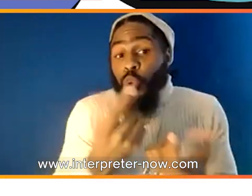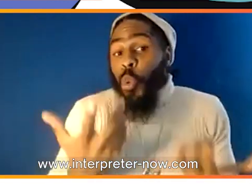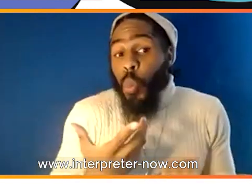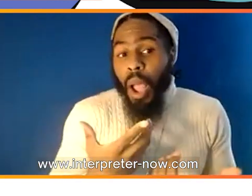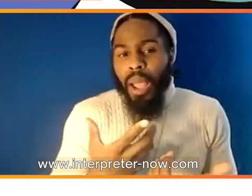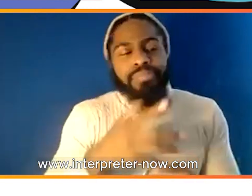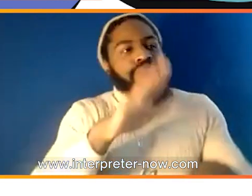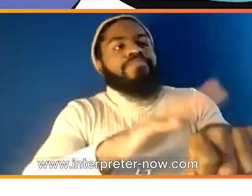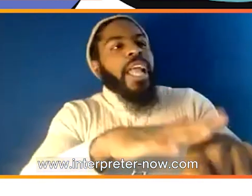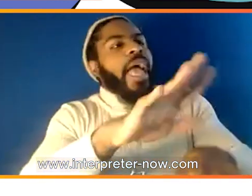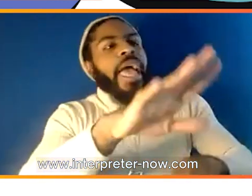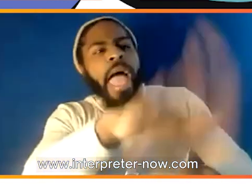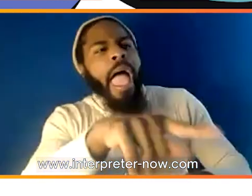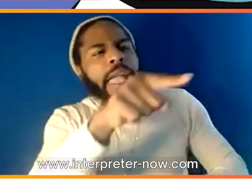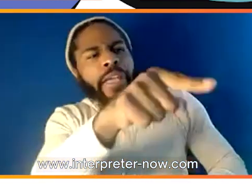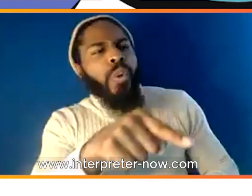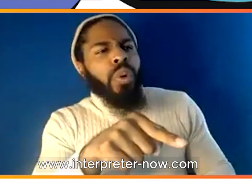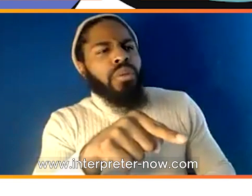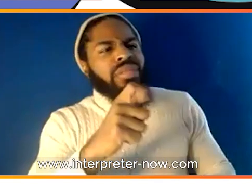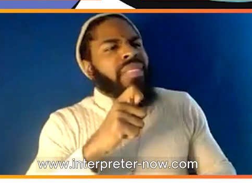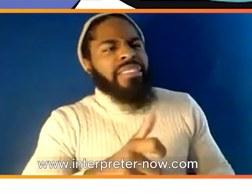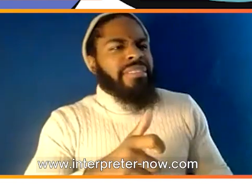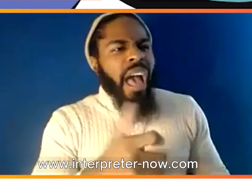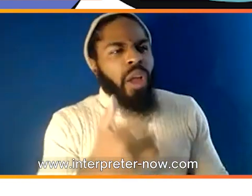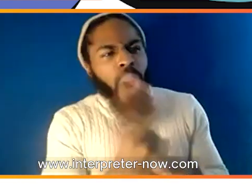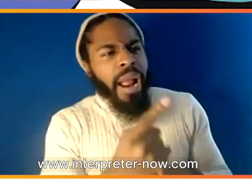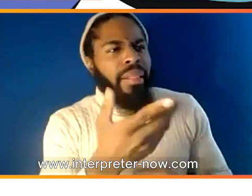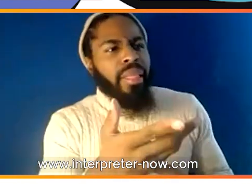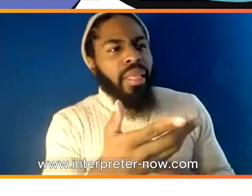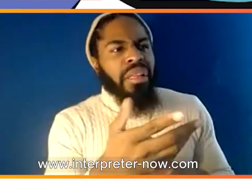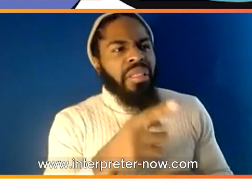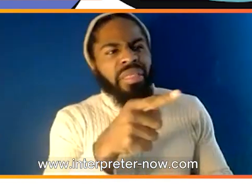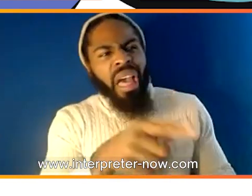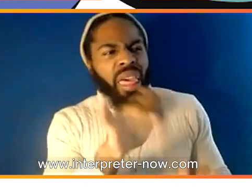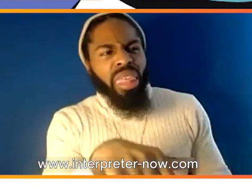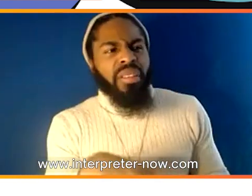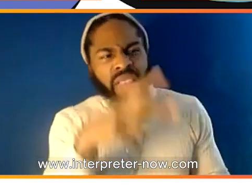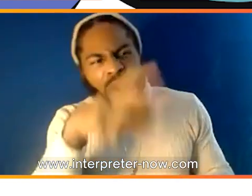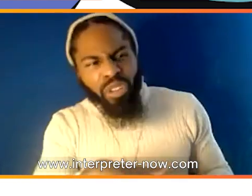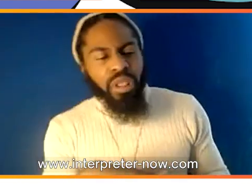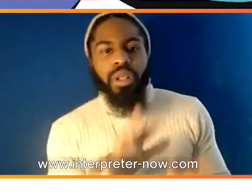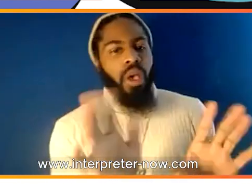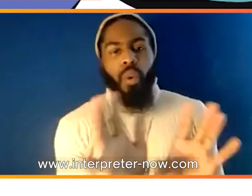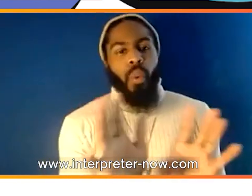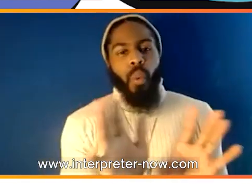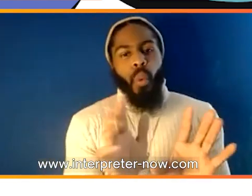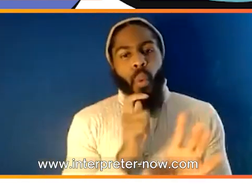That doesn't go very far, especially with DEI topics. It doesn't. It comes off as, "I'm